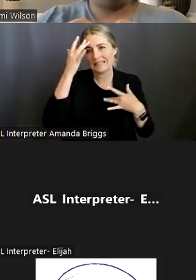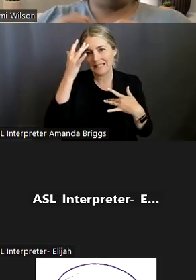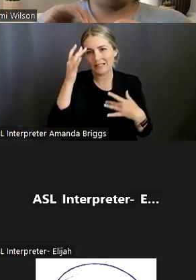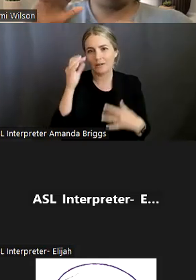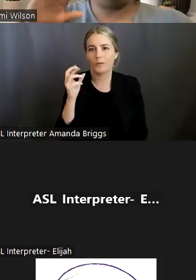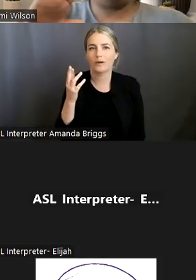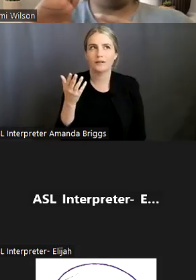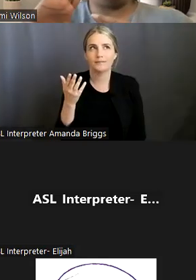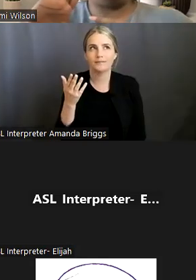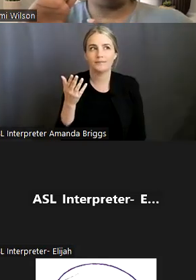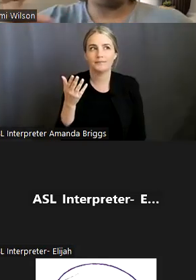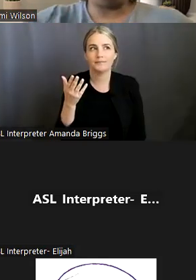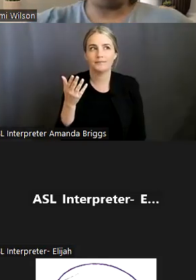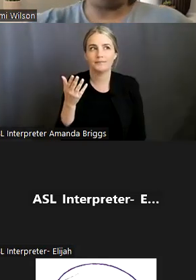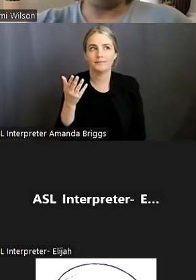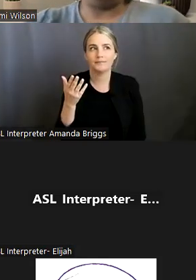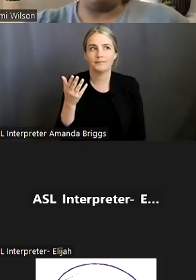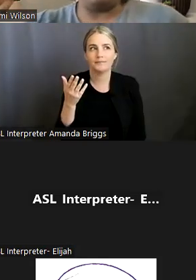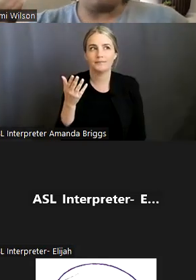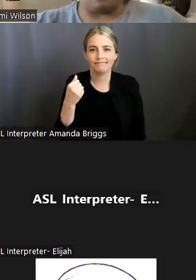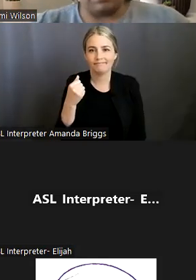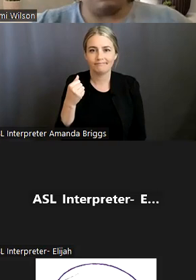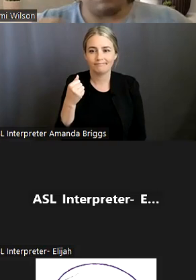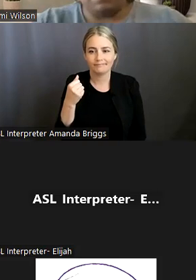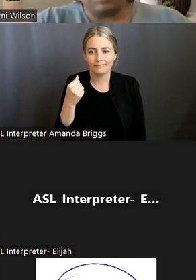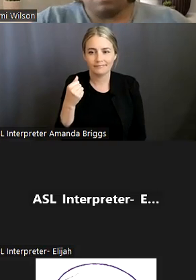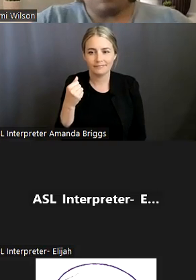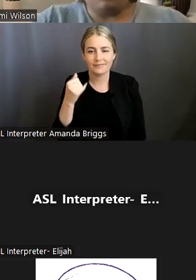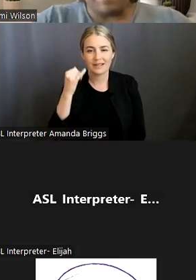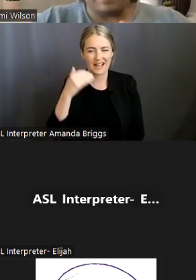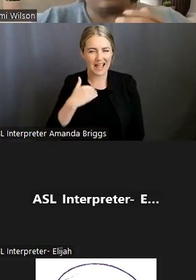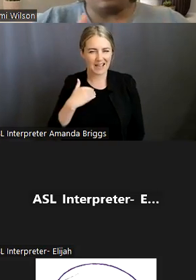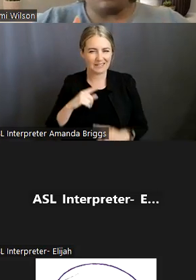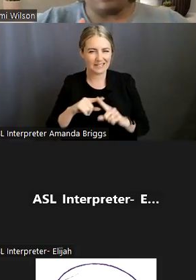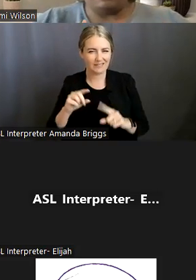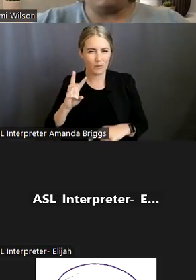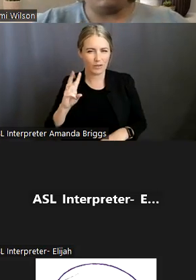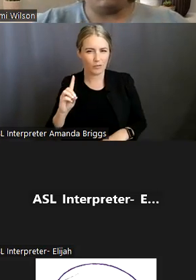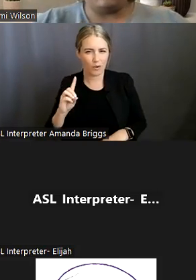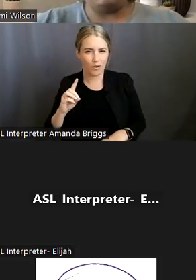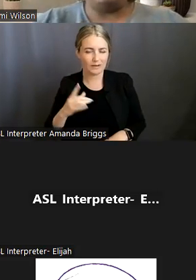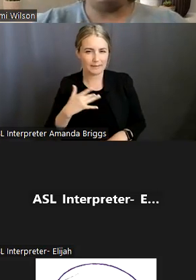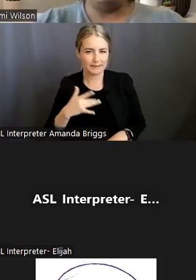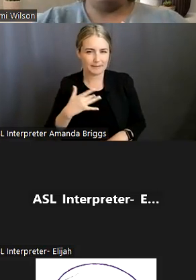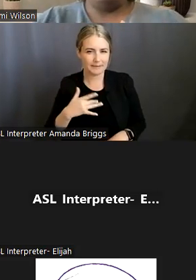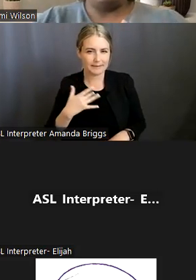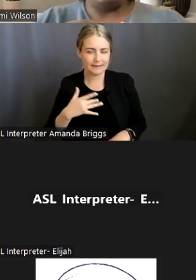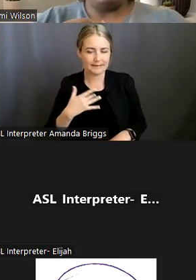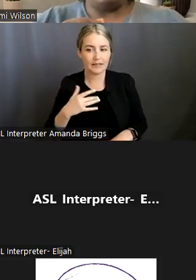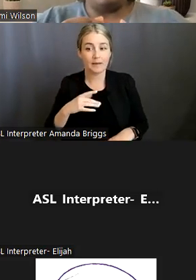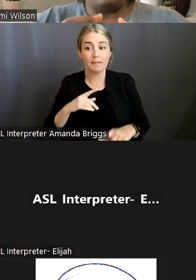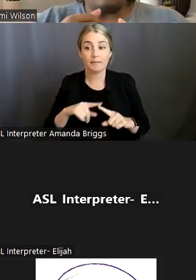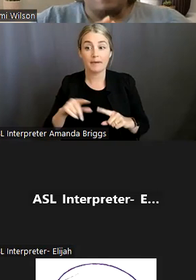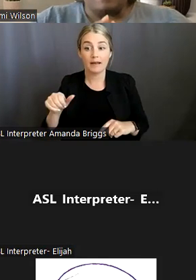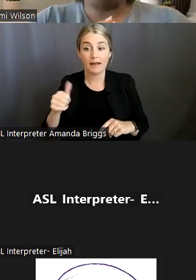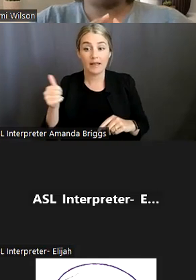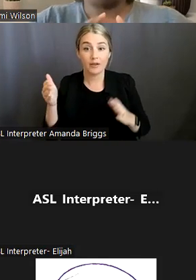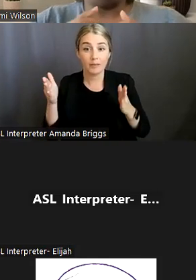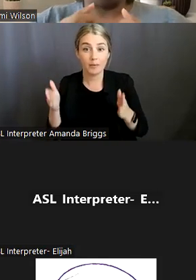prevent those withdrawal symptoms. But you might have someone else who is actively